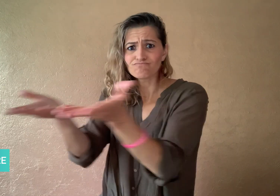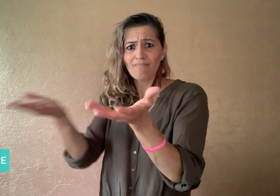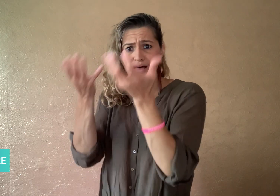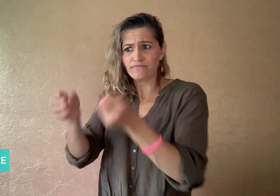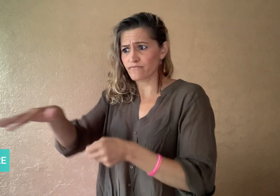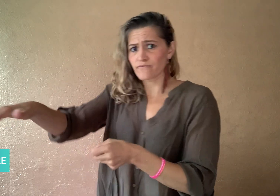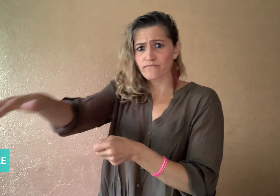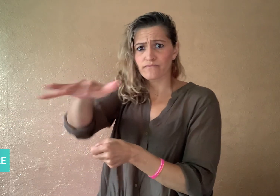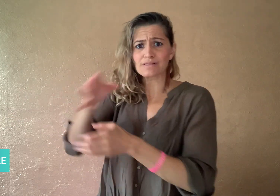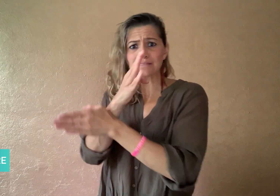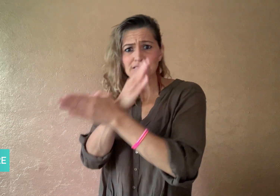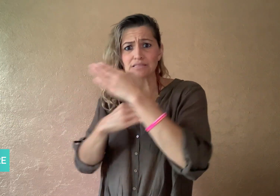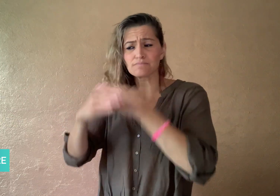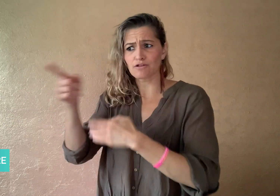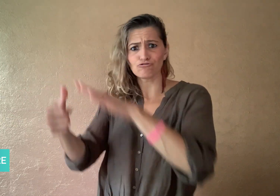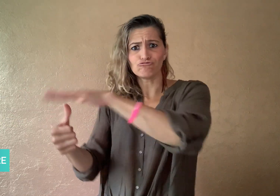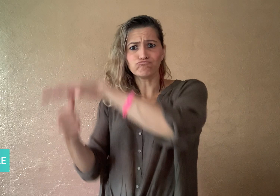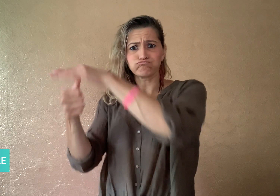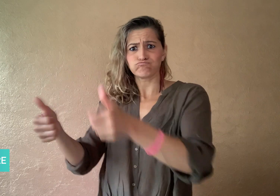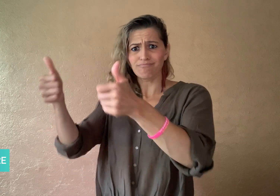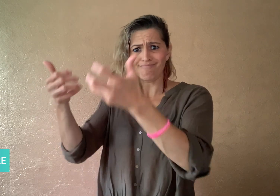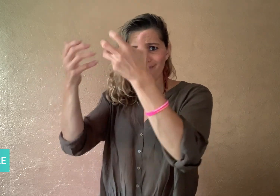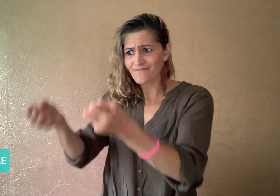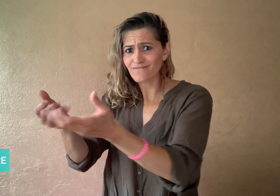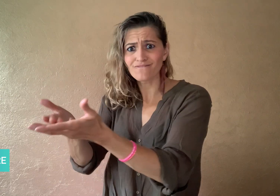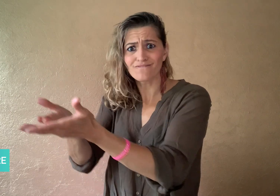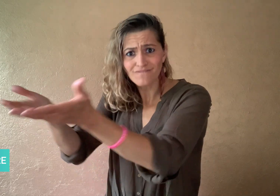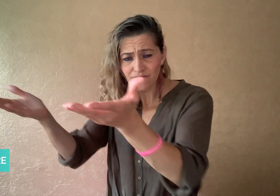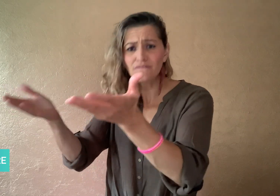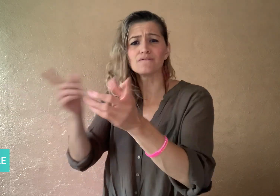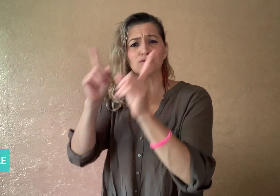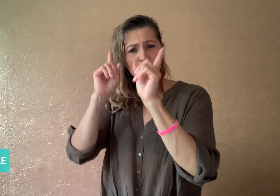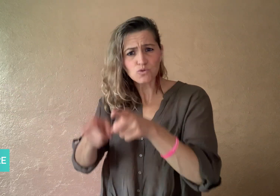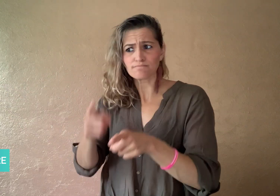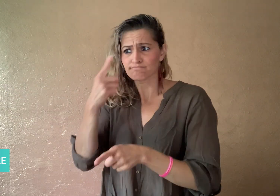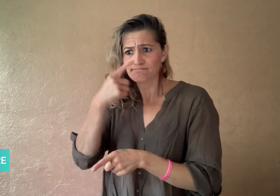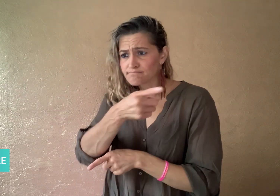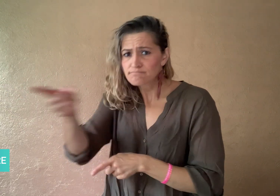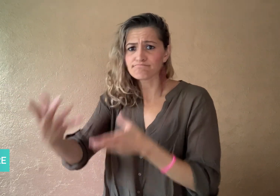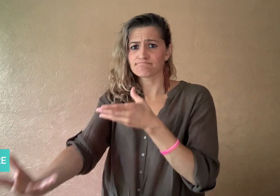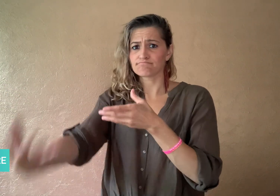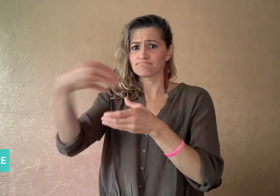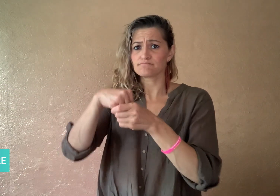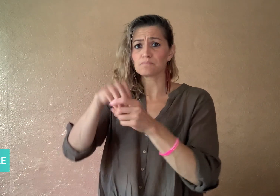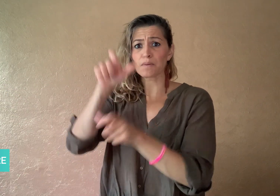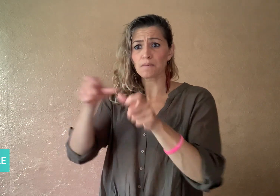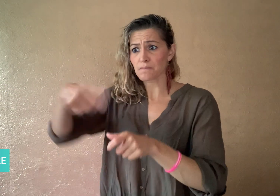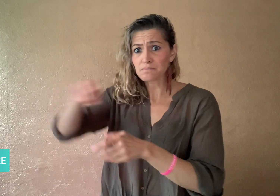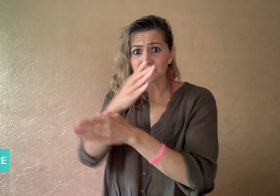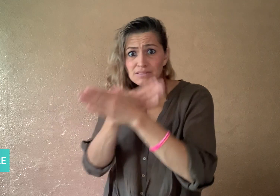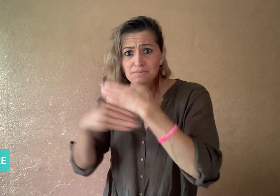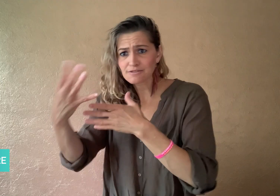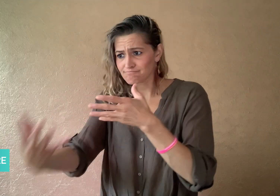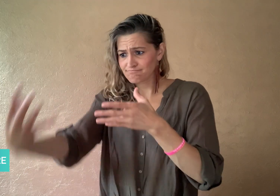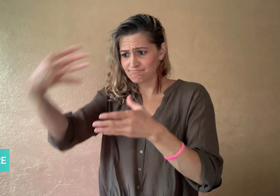the need to identify local disabled leaders and